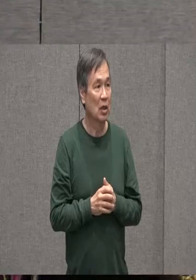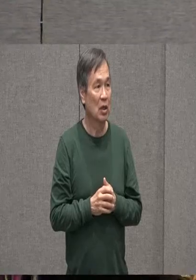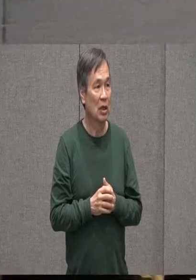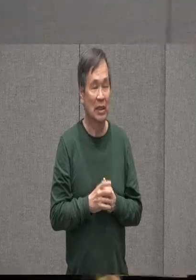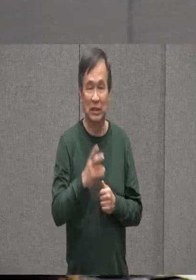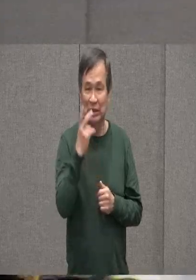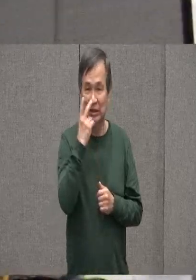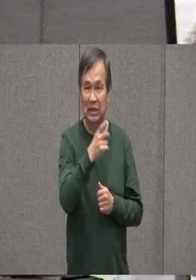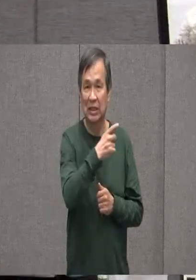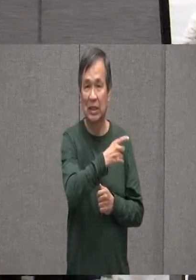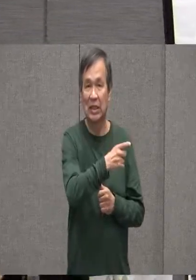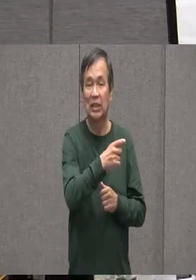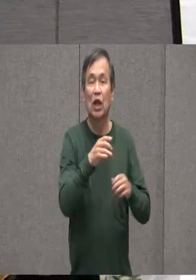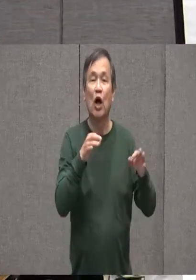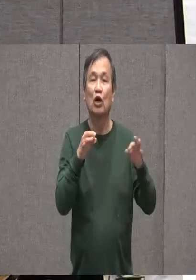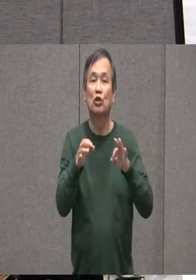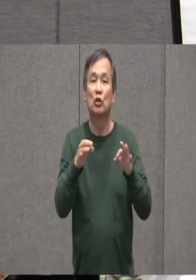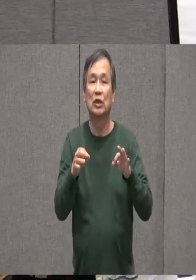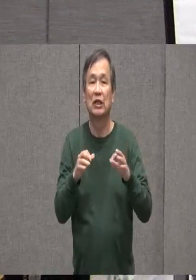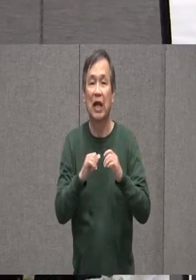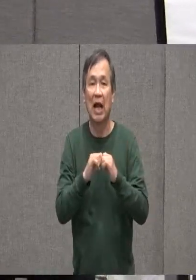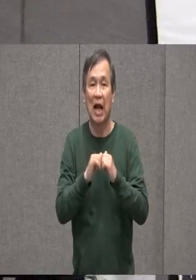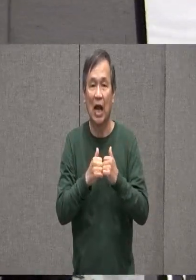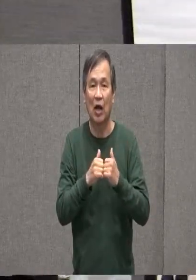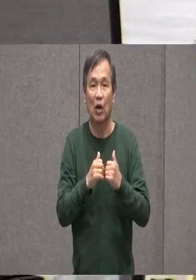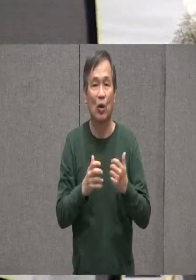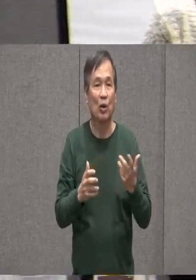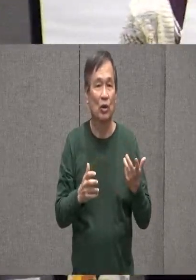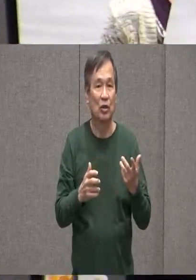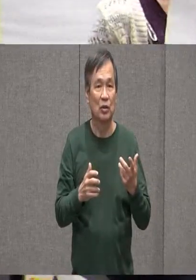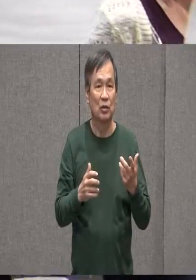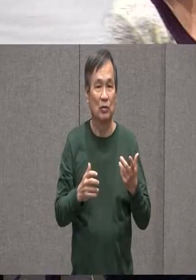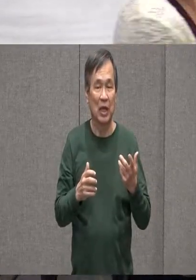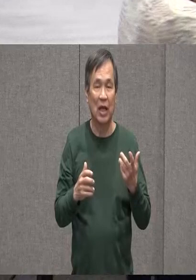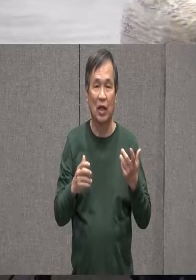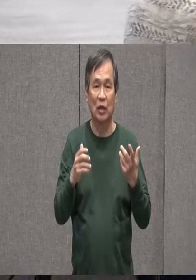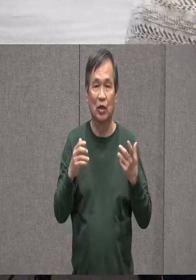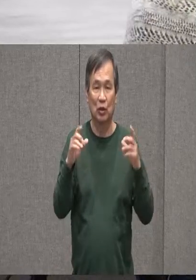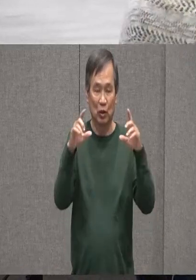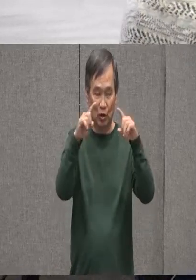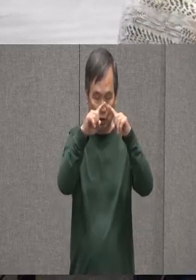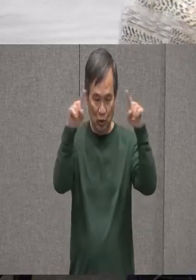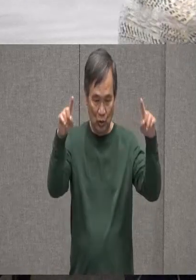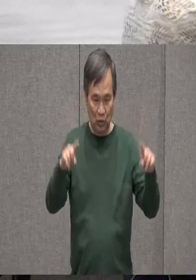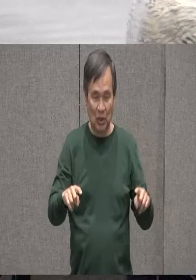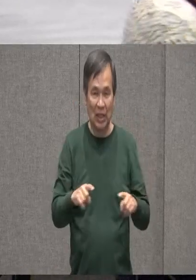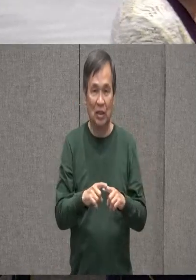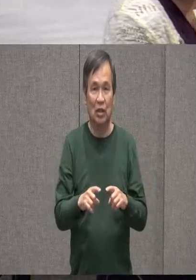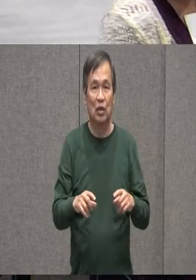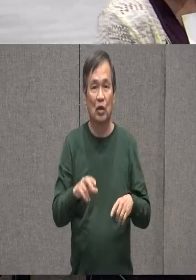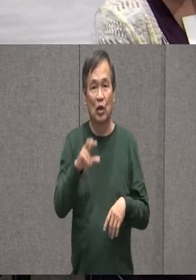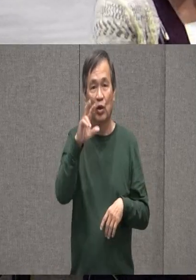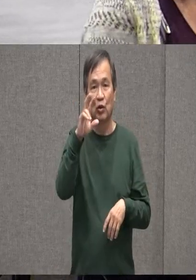I made instructions for how to turn your little rectangle paper into a 3D paper room,